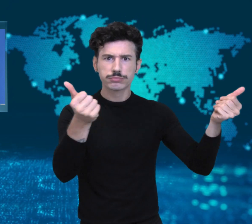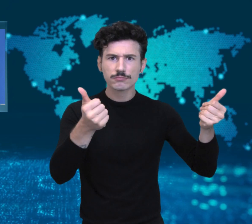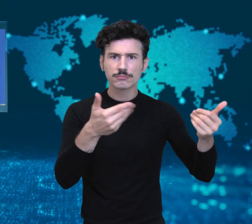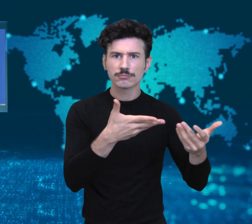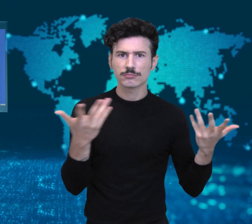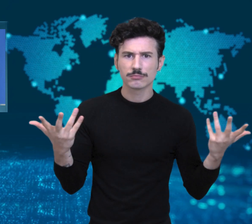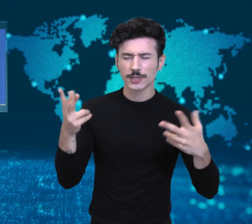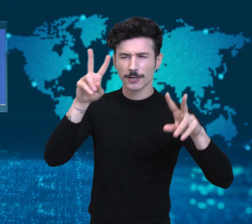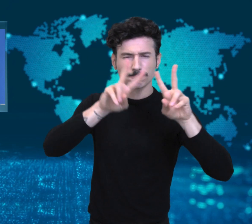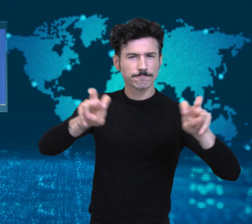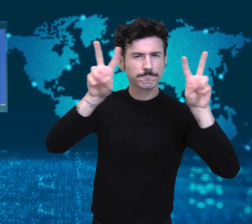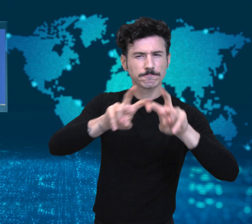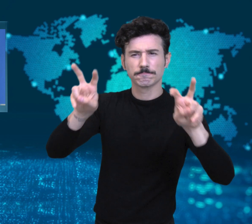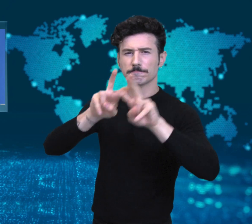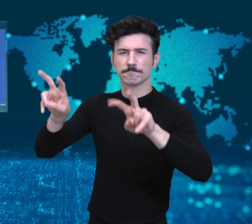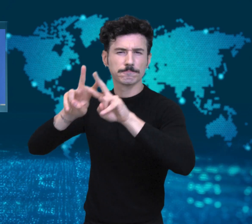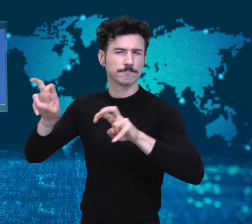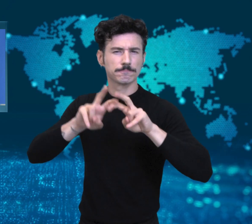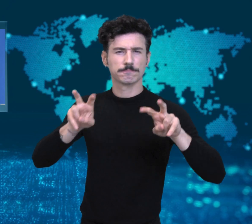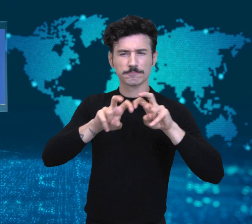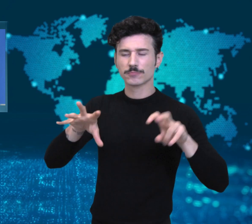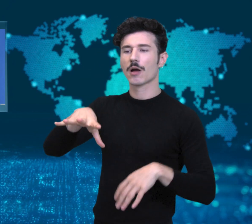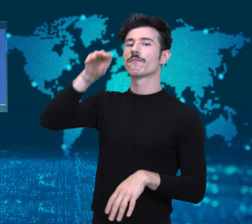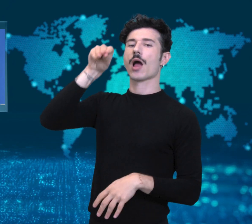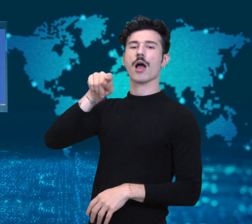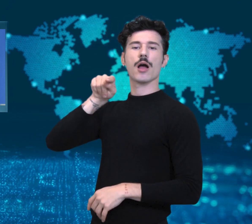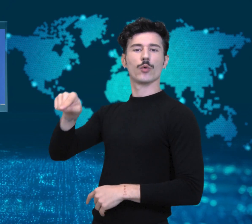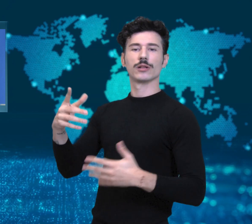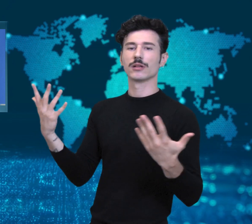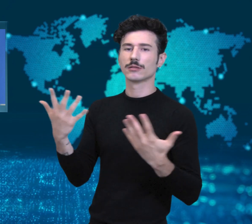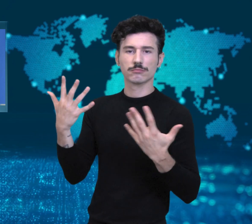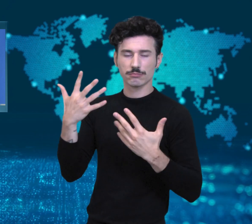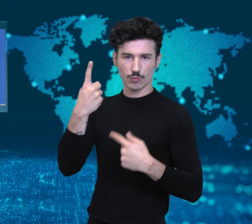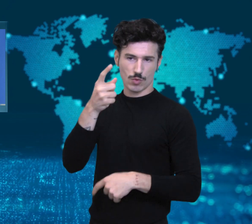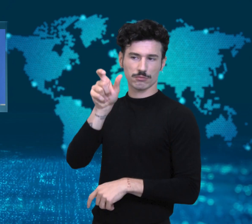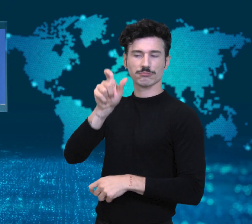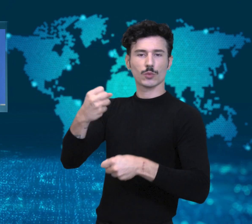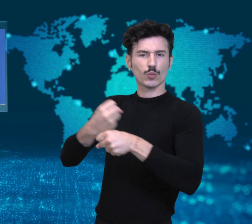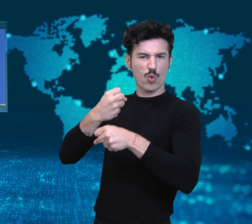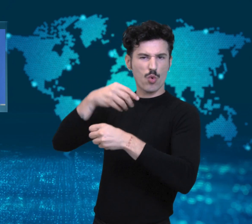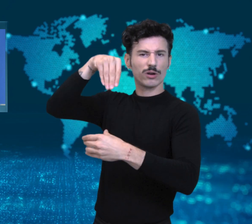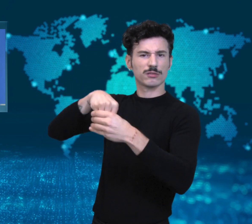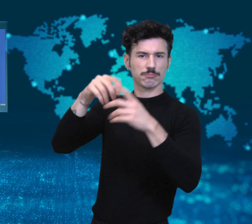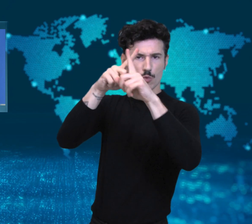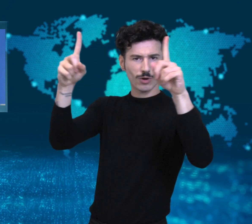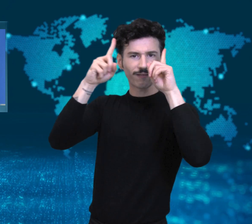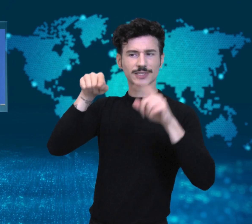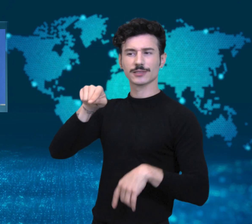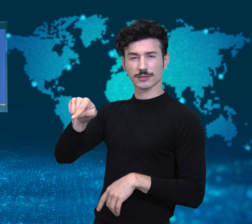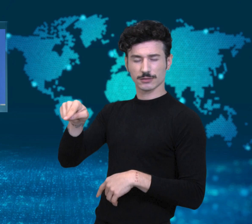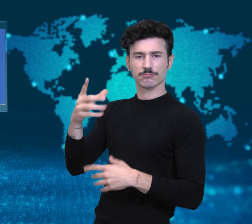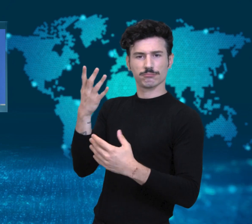Mafishi was found in the refrigerator of a university worker.